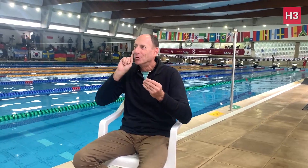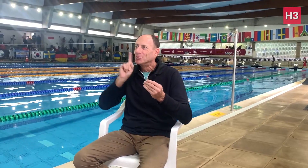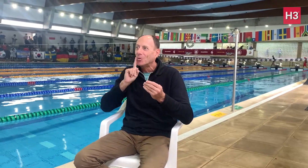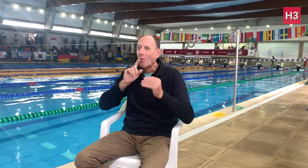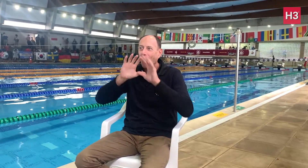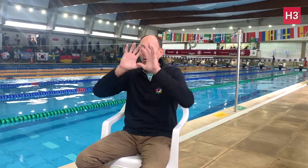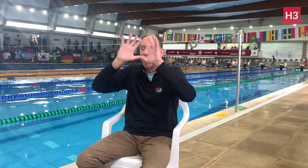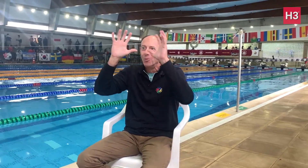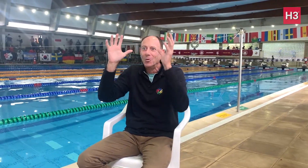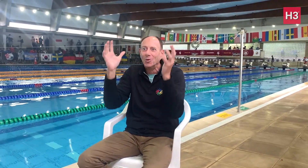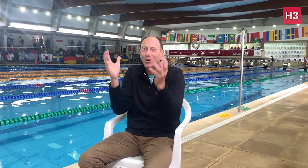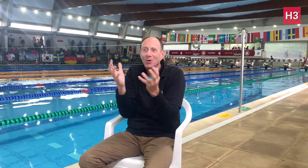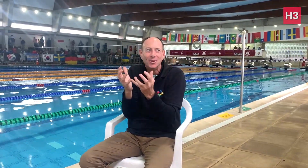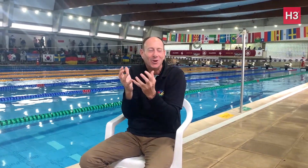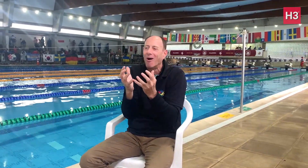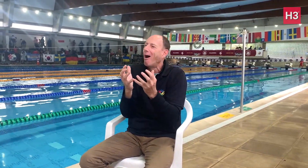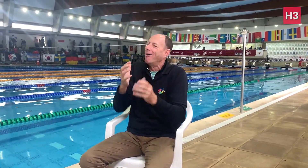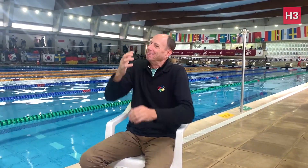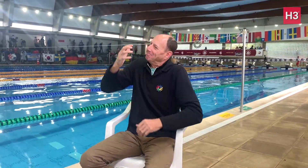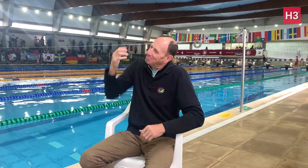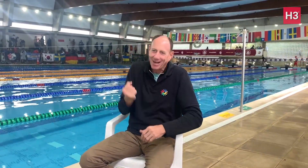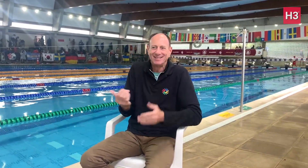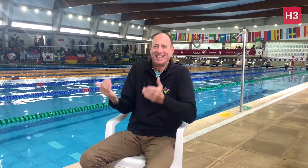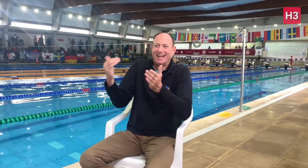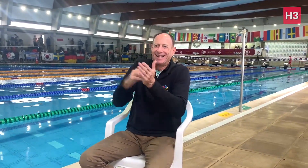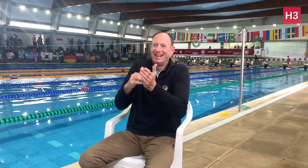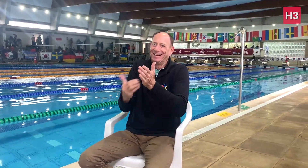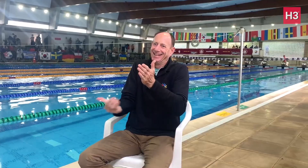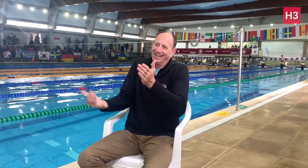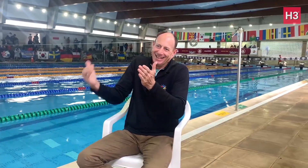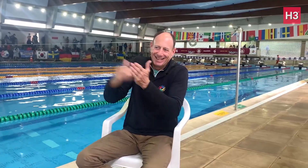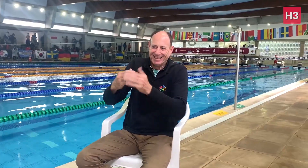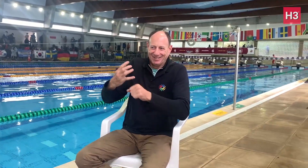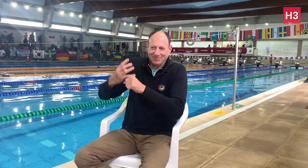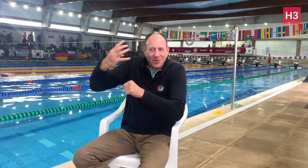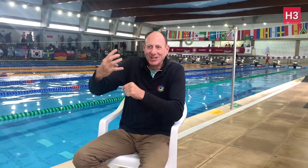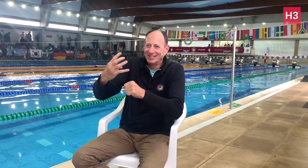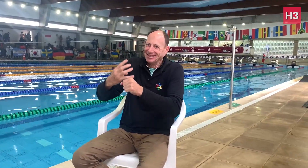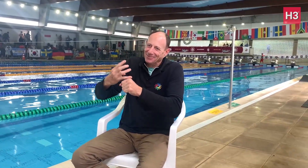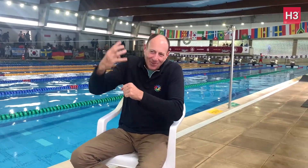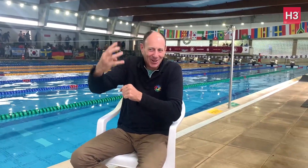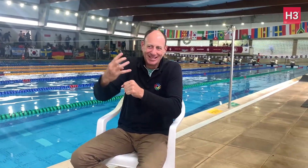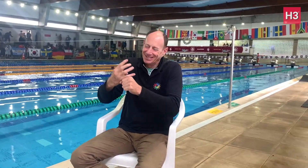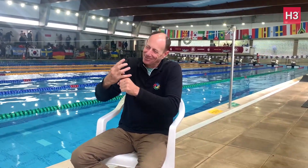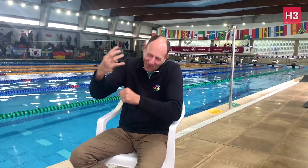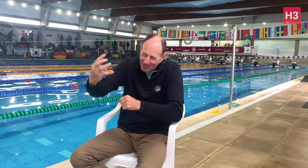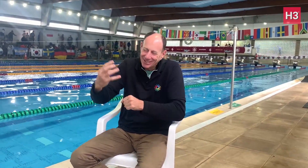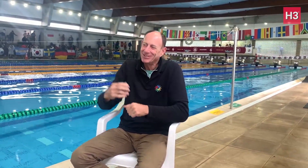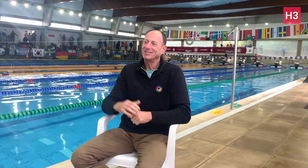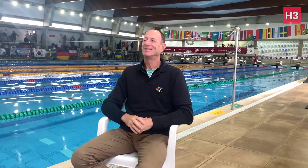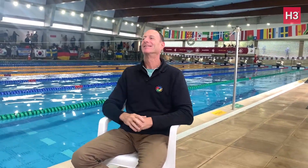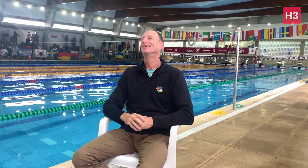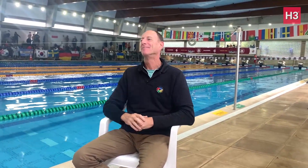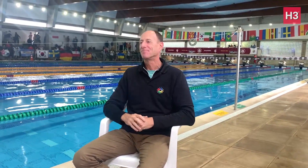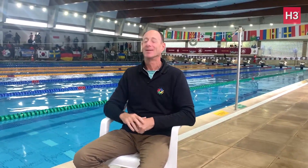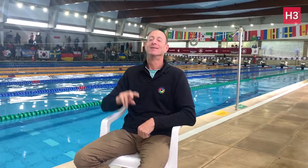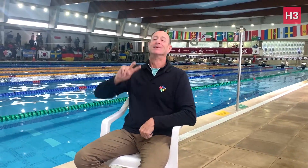made me come back again and again every four years for decades.